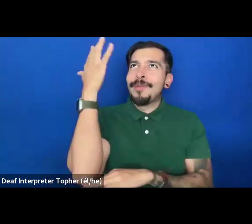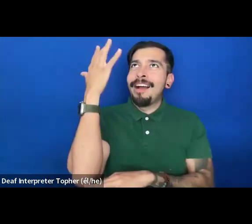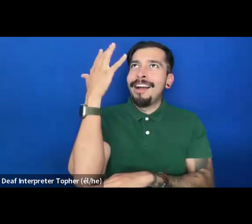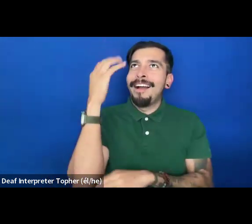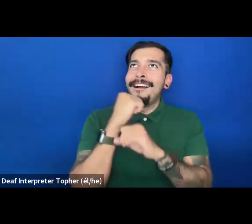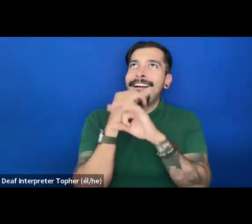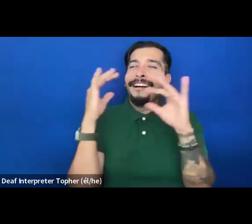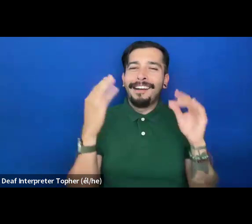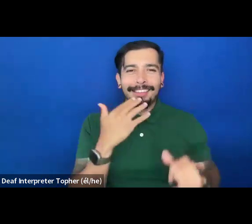Um,